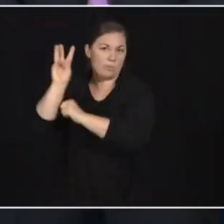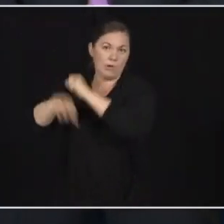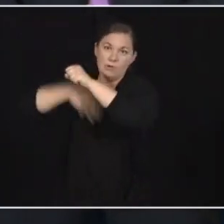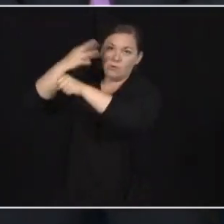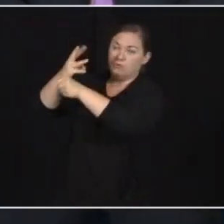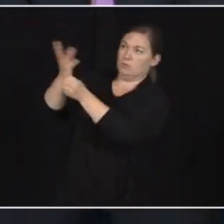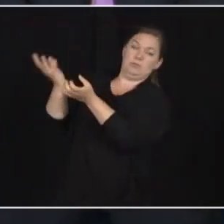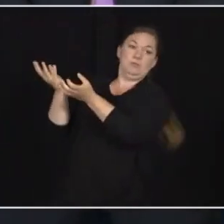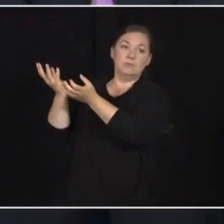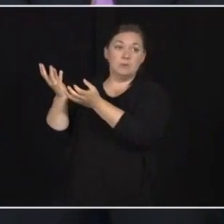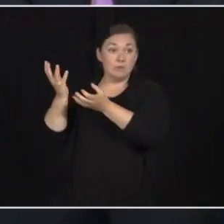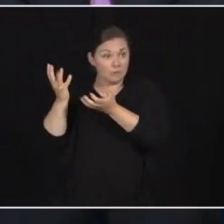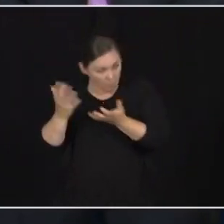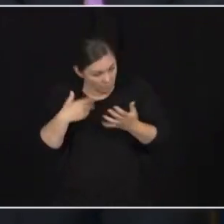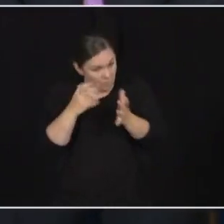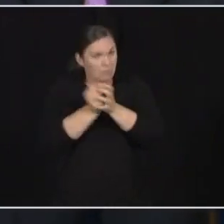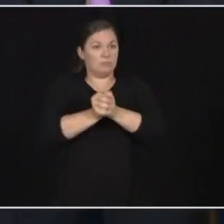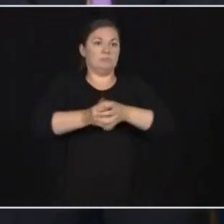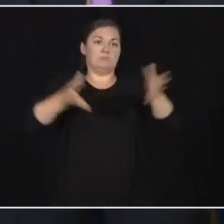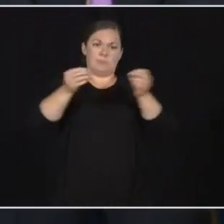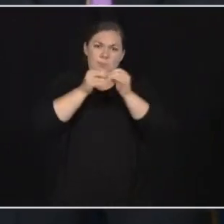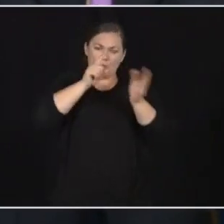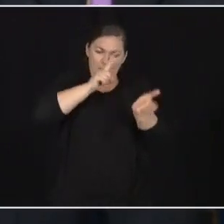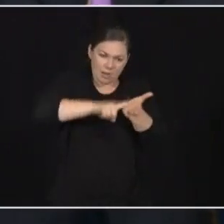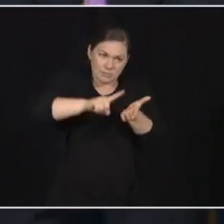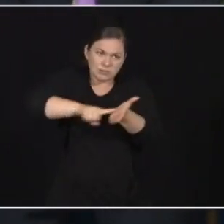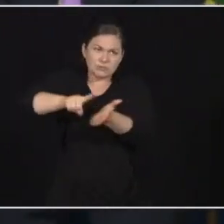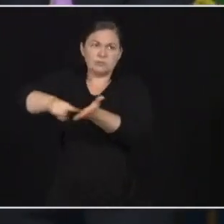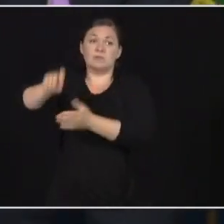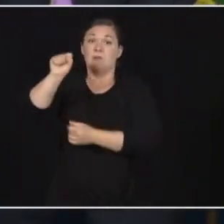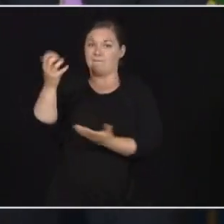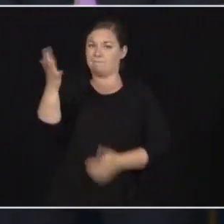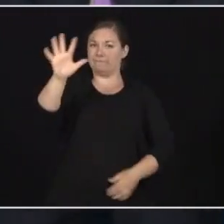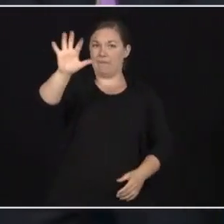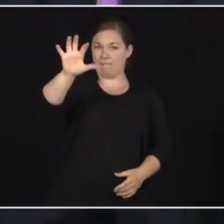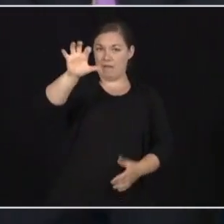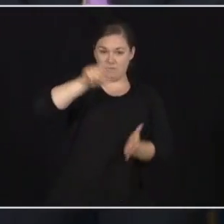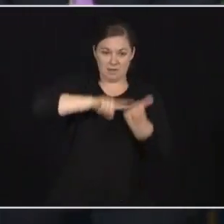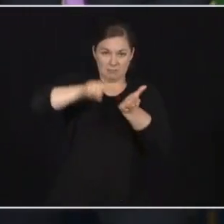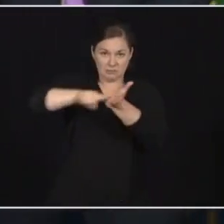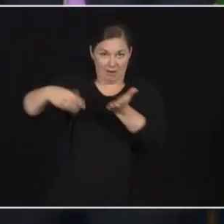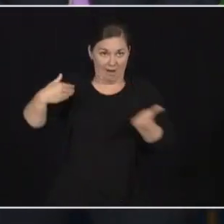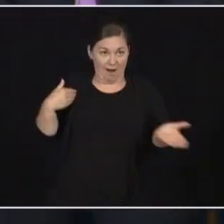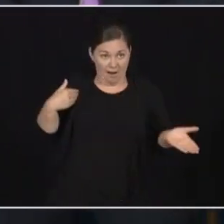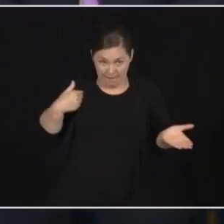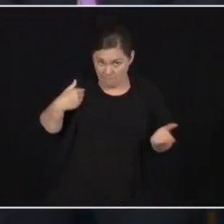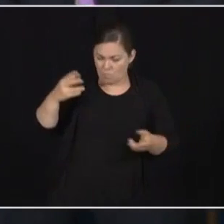We have increased and the number of inspectors to 500 and they are working hard and